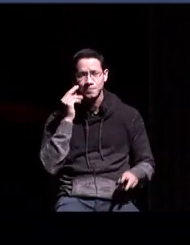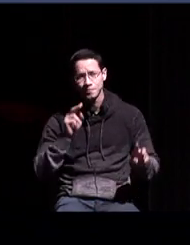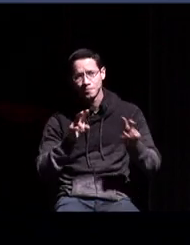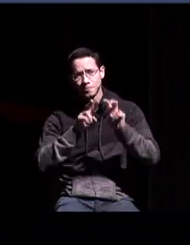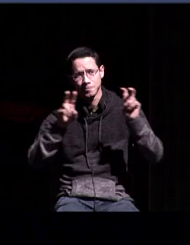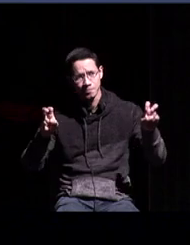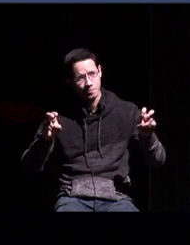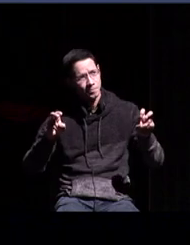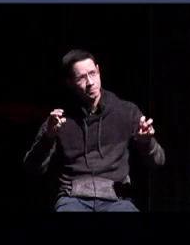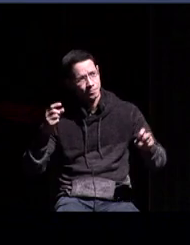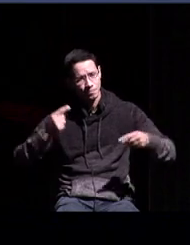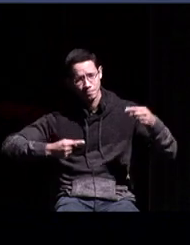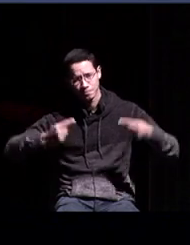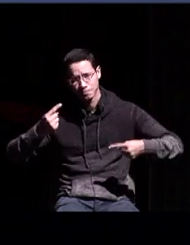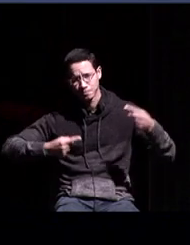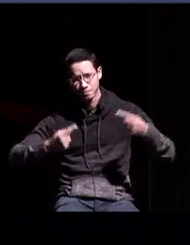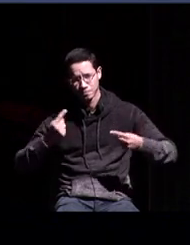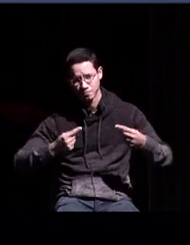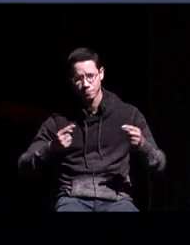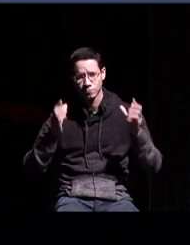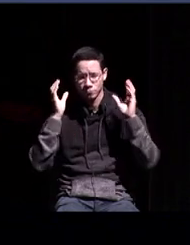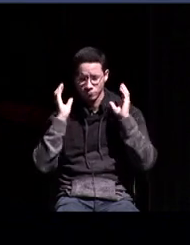that at least the four of us